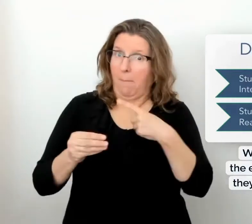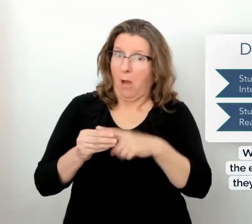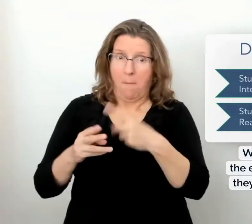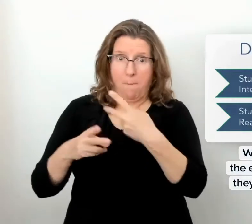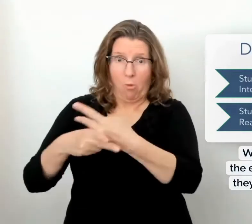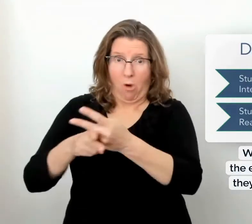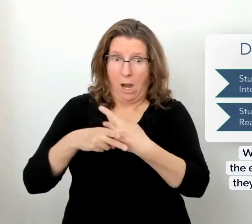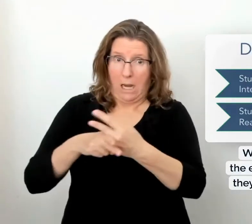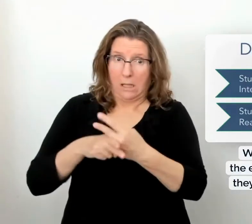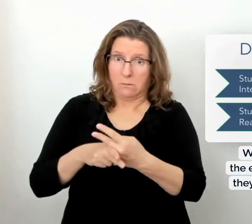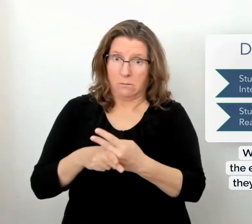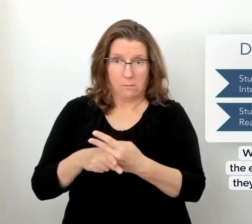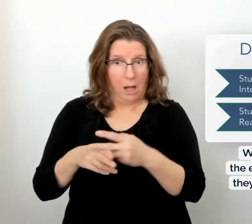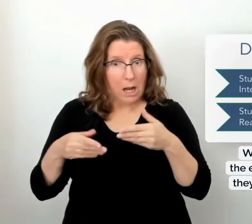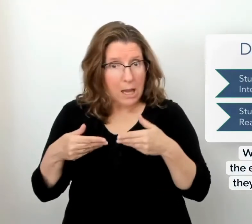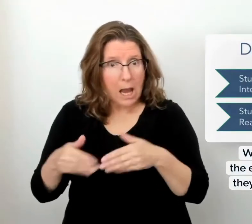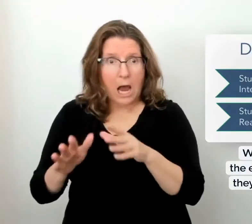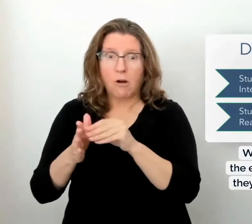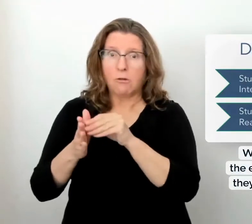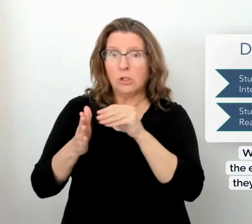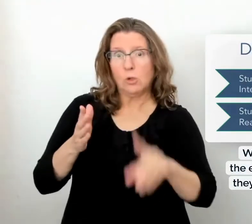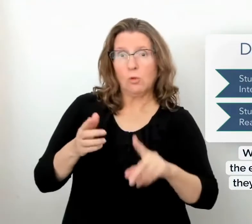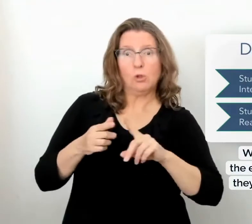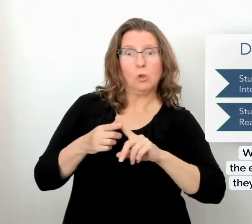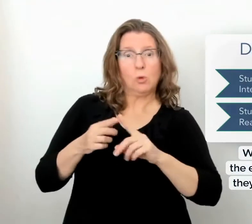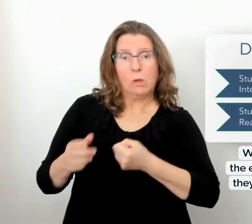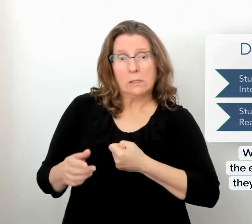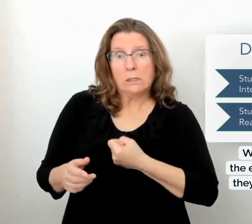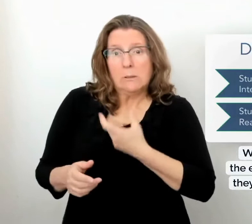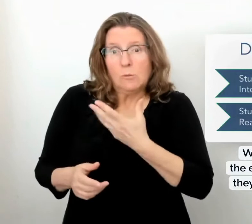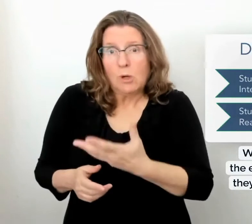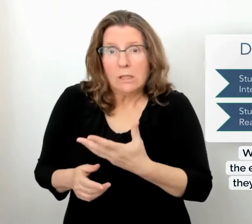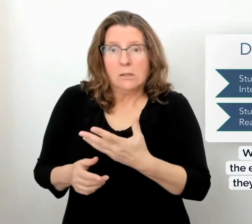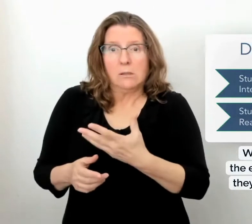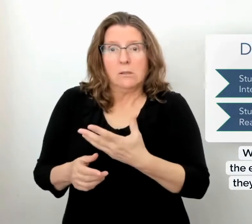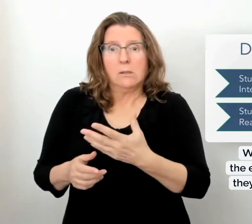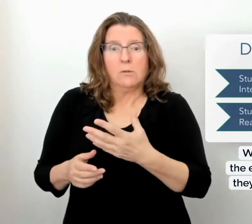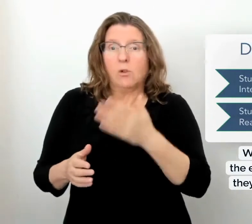Will the product allow the student to adequately express their knowledge?